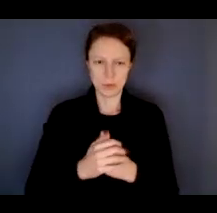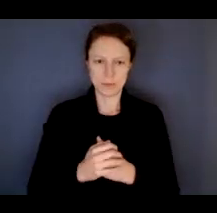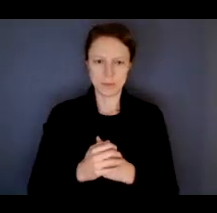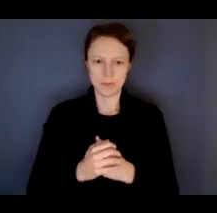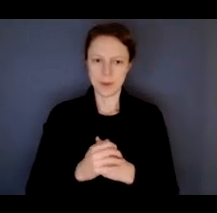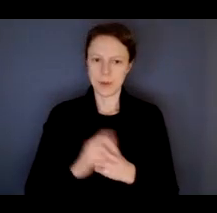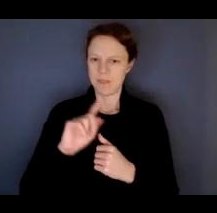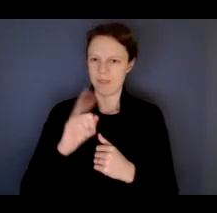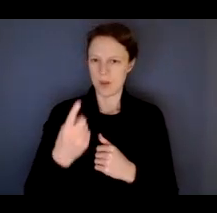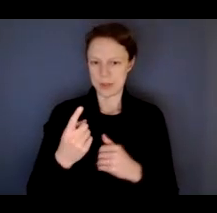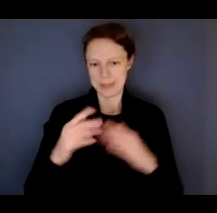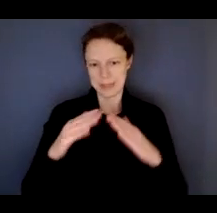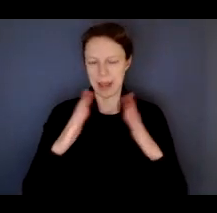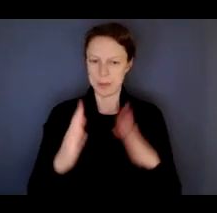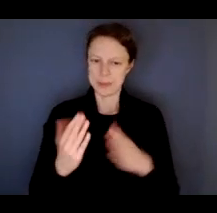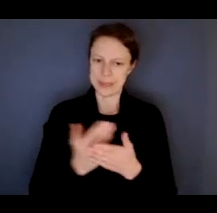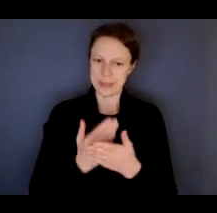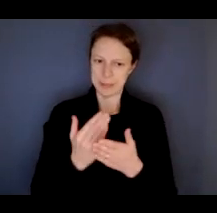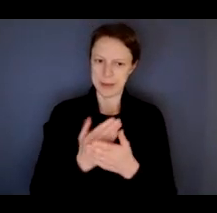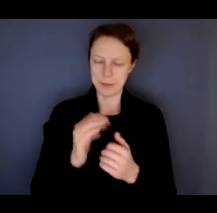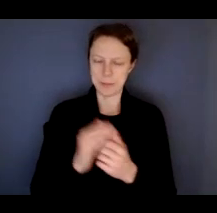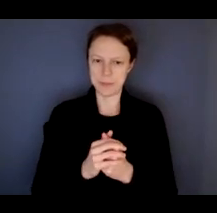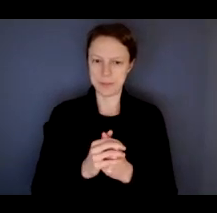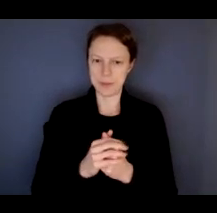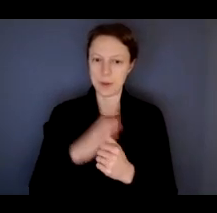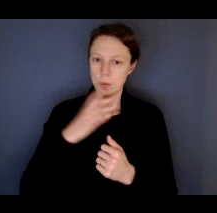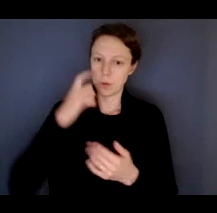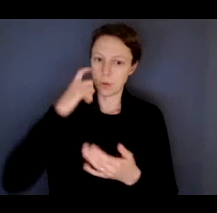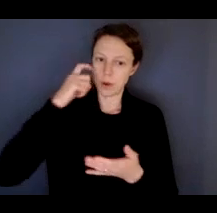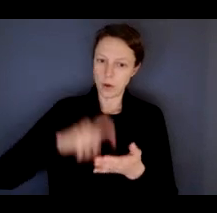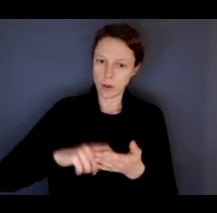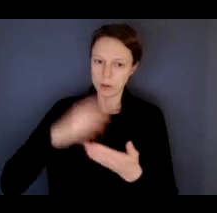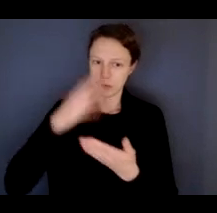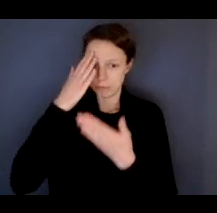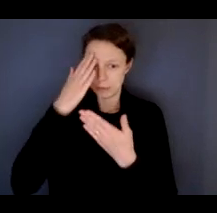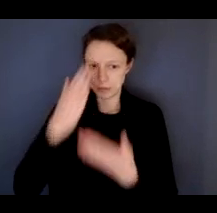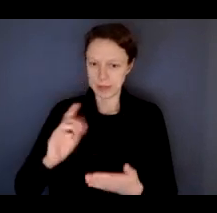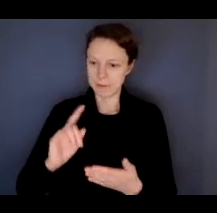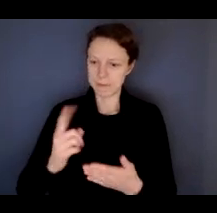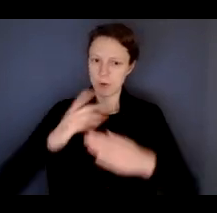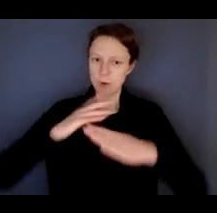I'd just like to acknowledge and respect the First Nations custodians on the land where our office